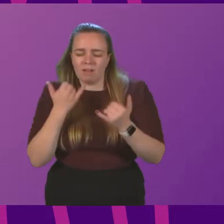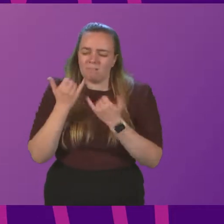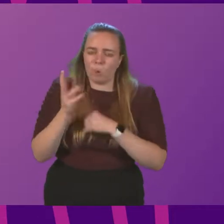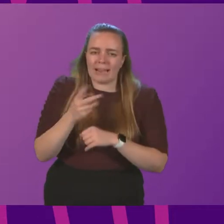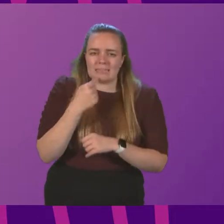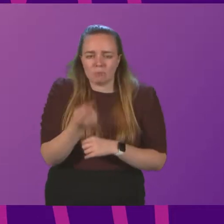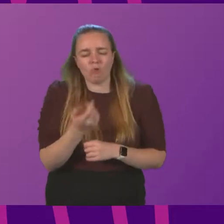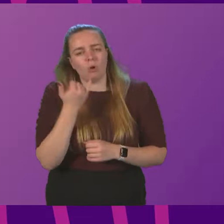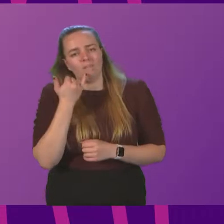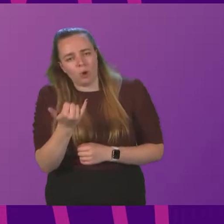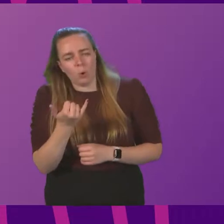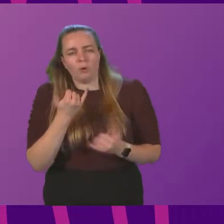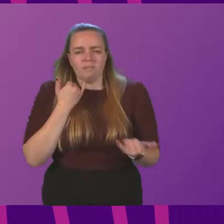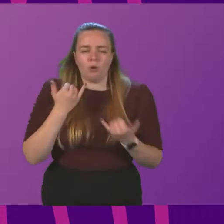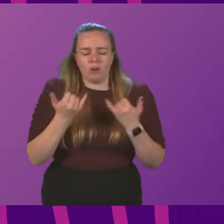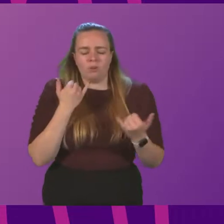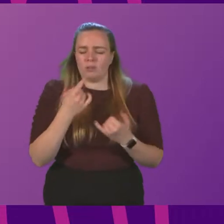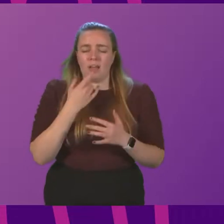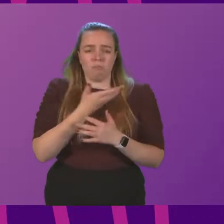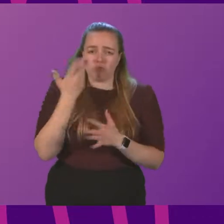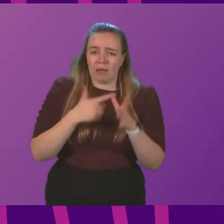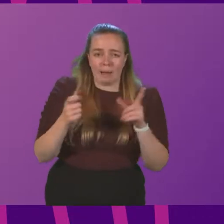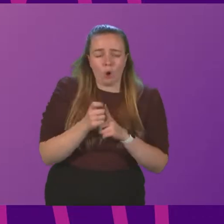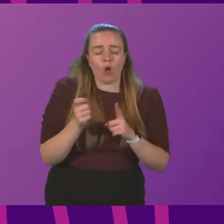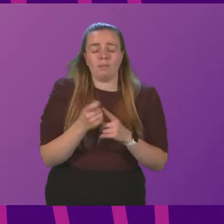day—however, when she did so, she was told that she would not get an appointment. I am not blaming